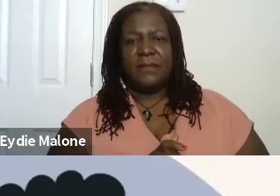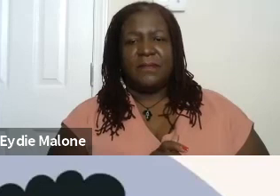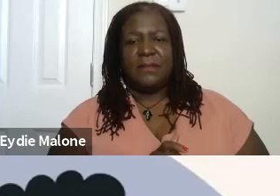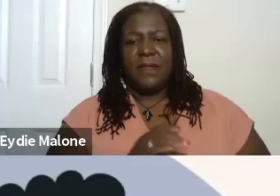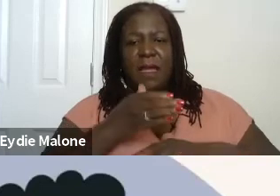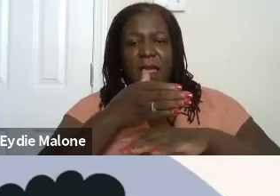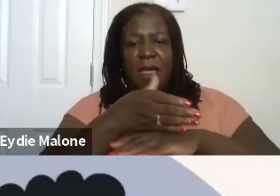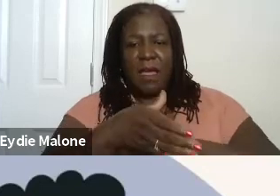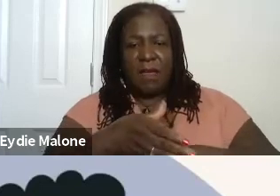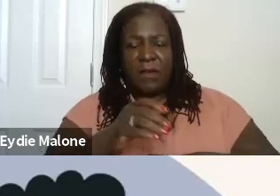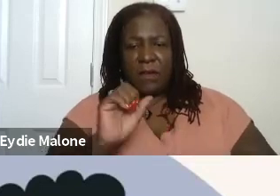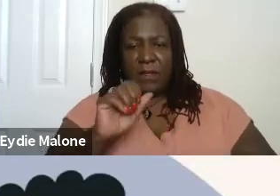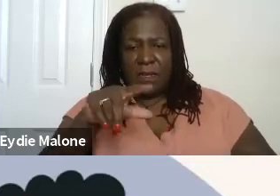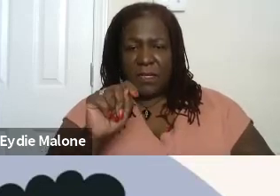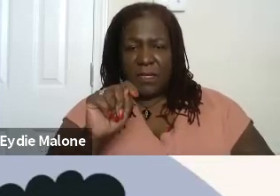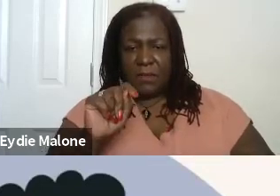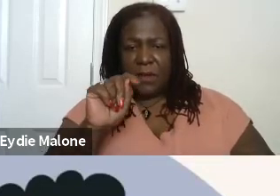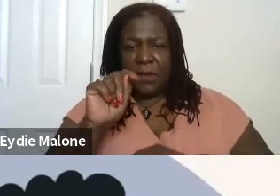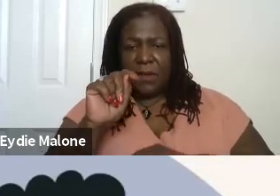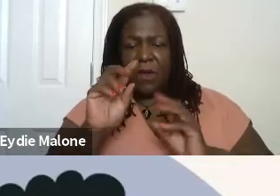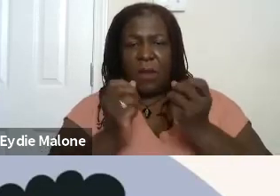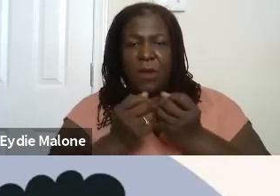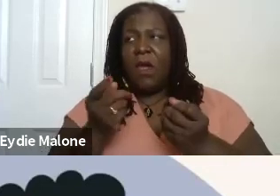webinar to remind people to fill out the survey and you're welcome to contact us that way